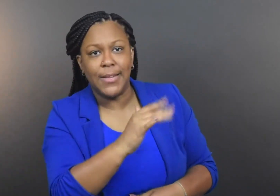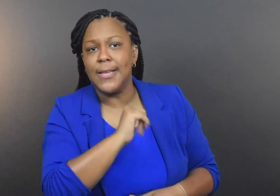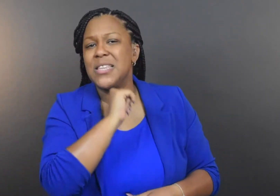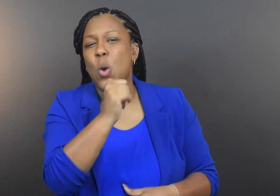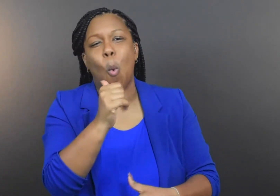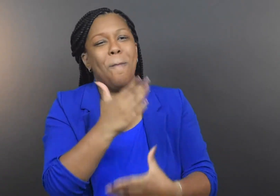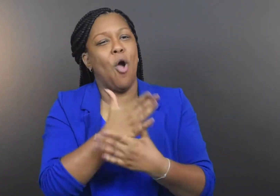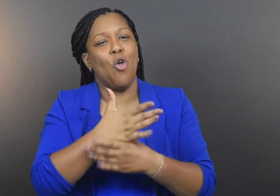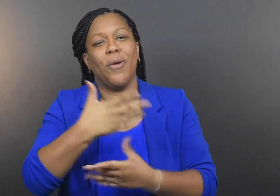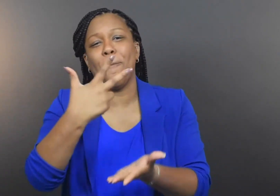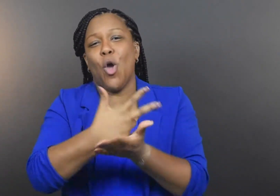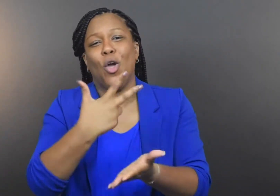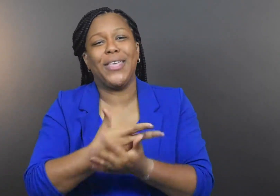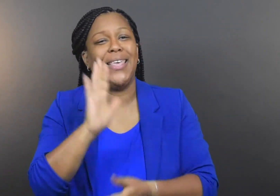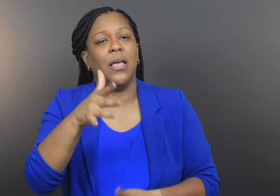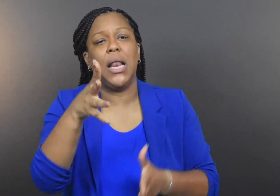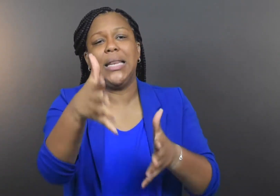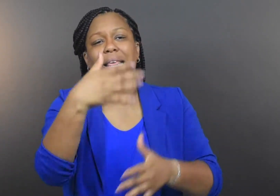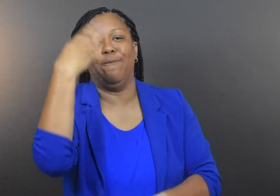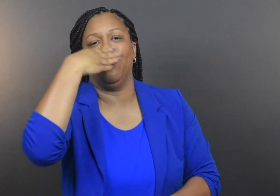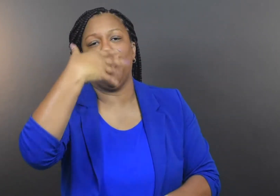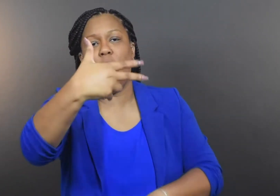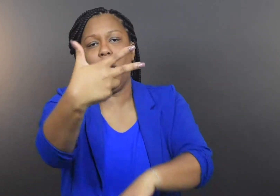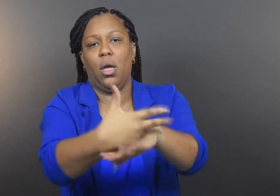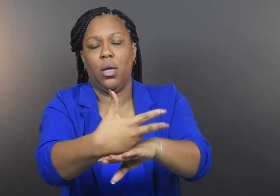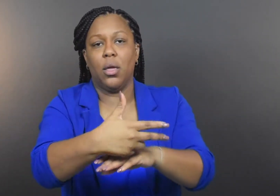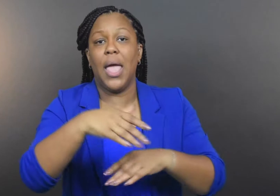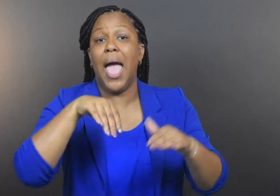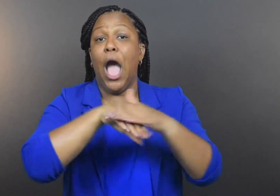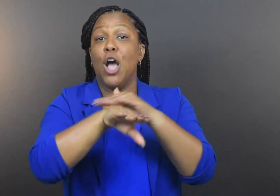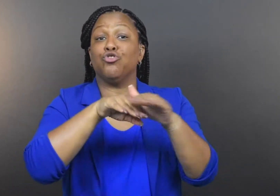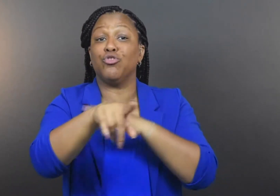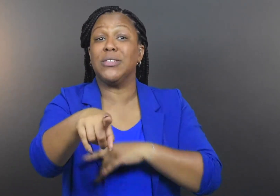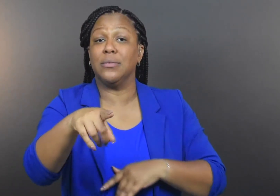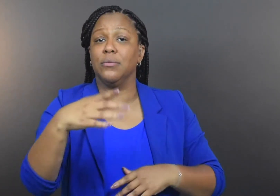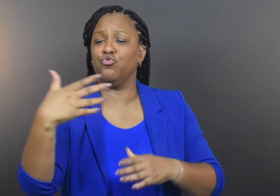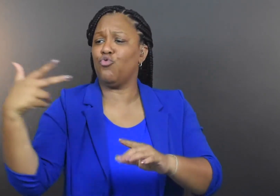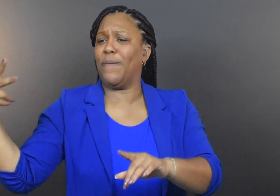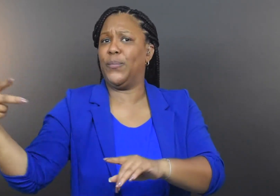told them not to bother parking but to just leave the rental car in the main entrance drive thru.